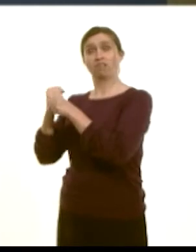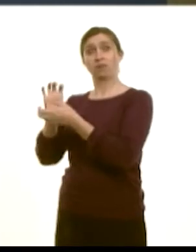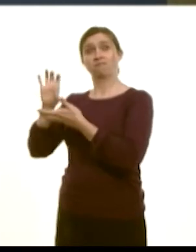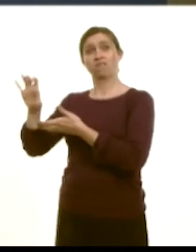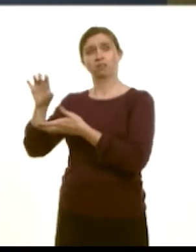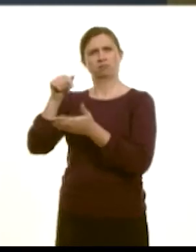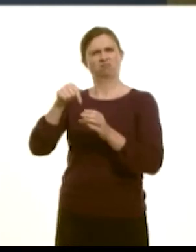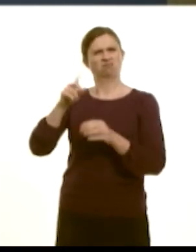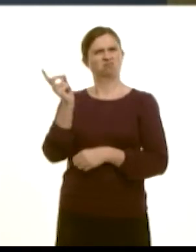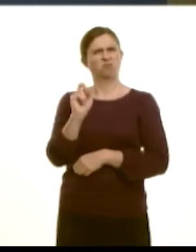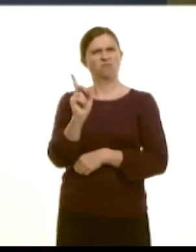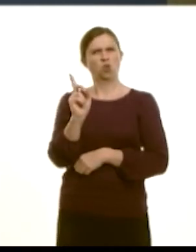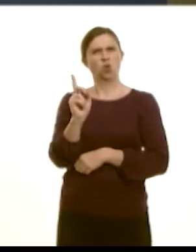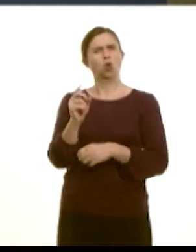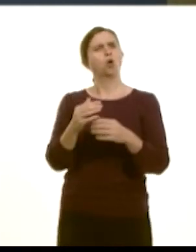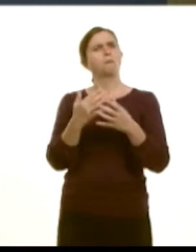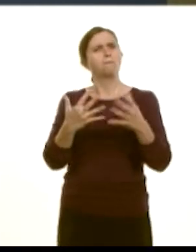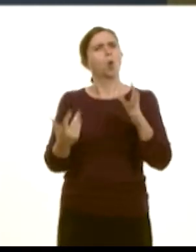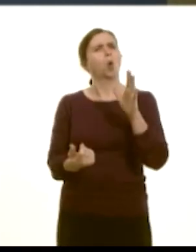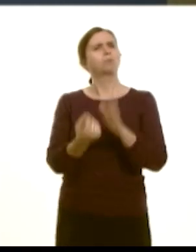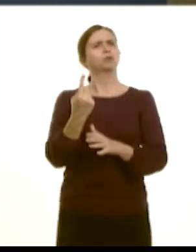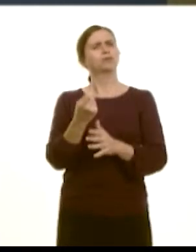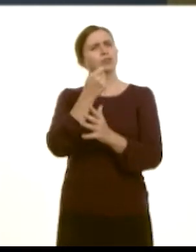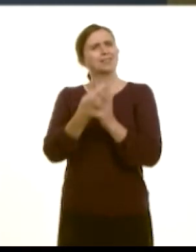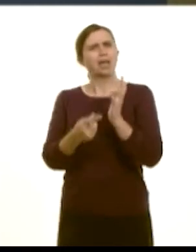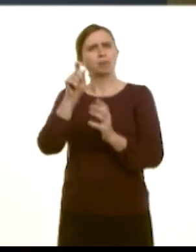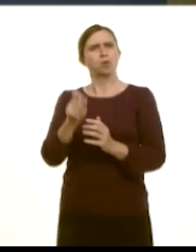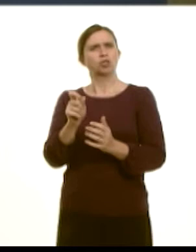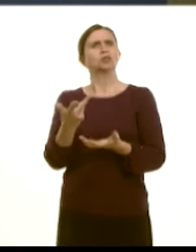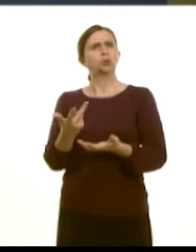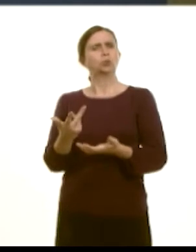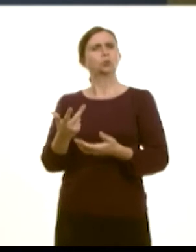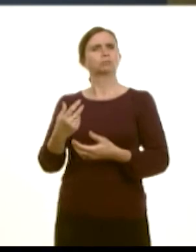greater opportunity for disabled people to stand in electionsólocal council elections,